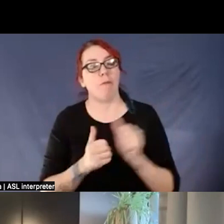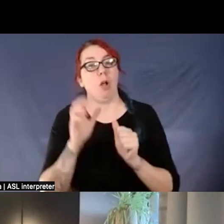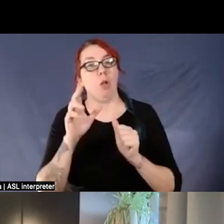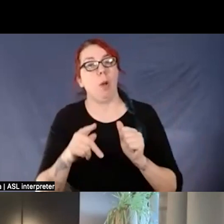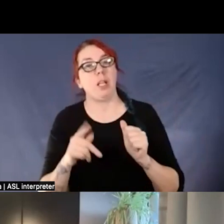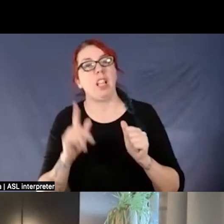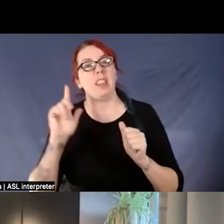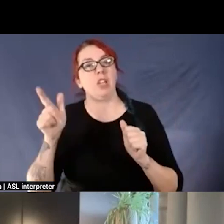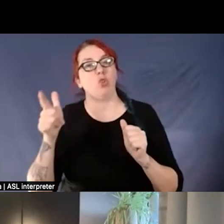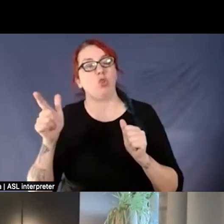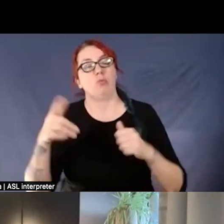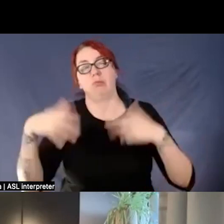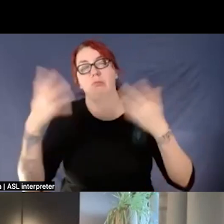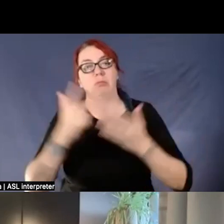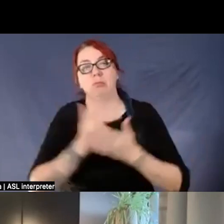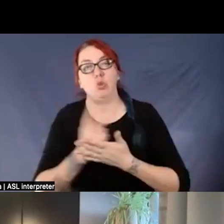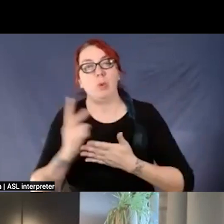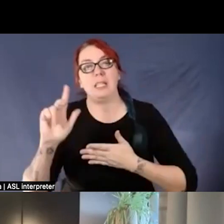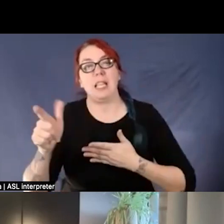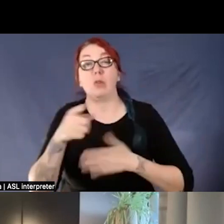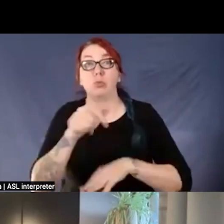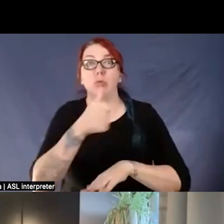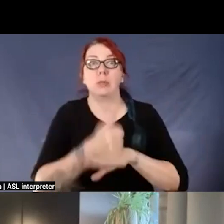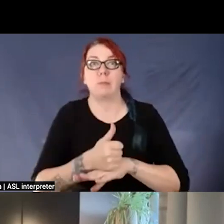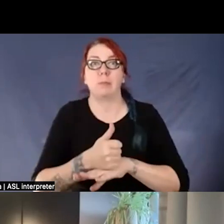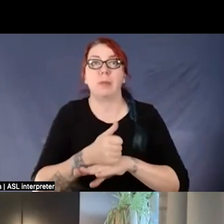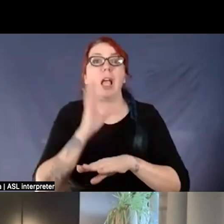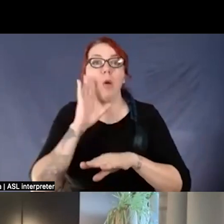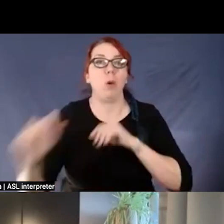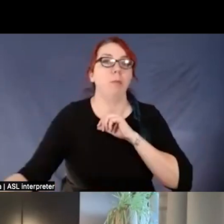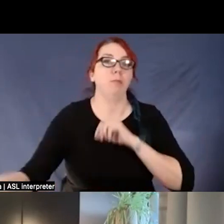It calls itself the world's simplest email reminder and a personal follow-up assistant,